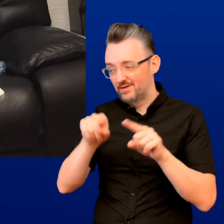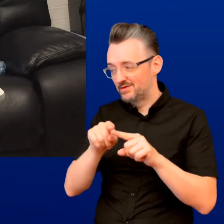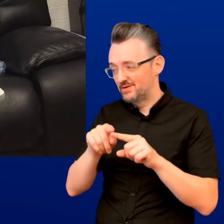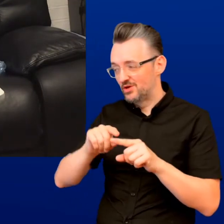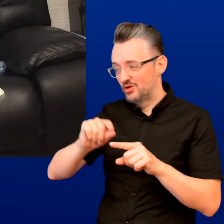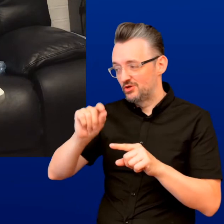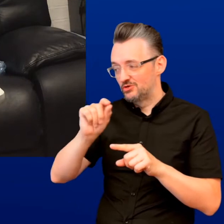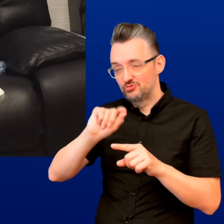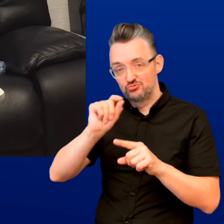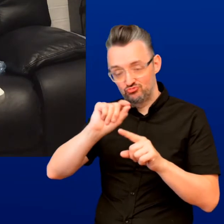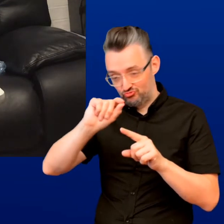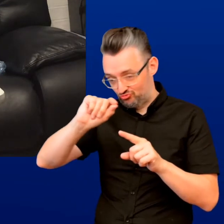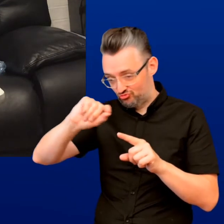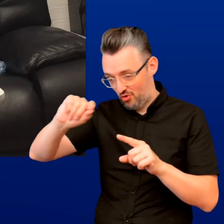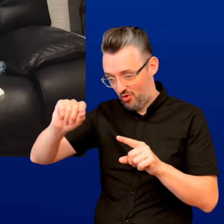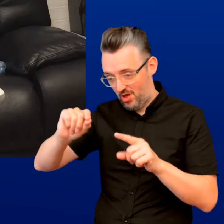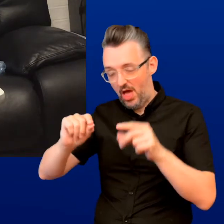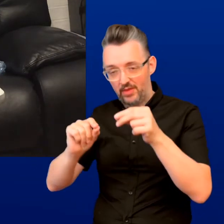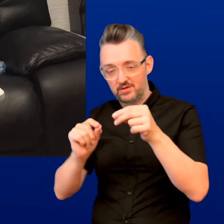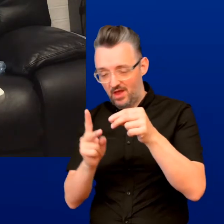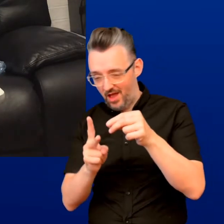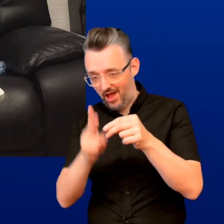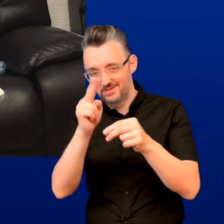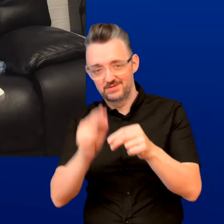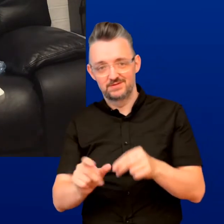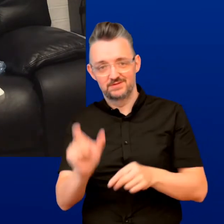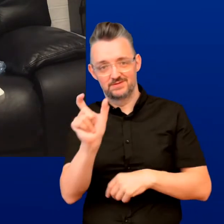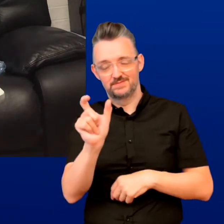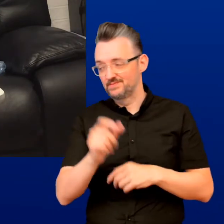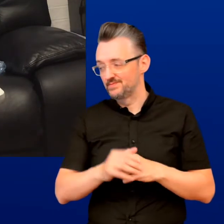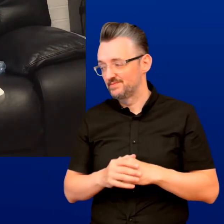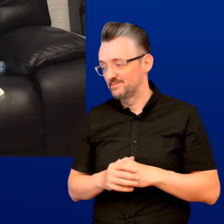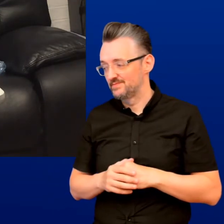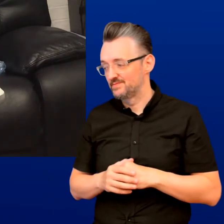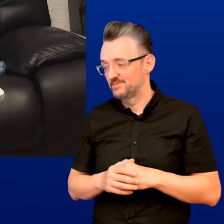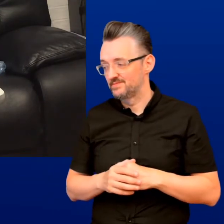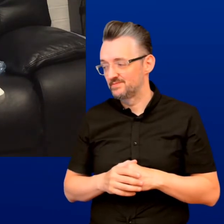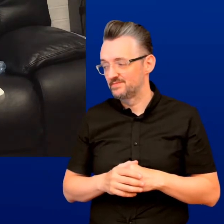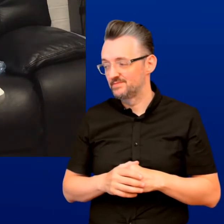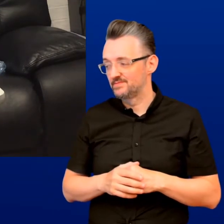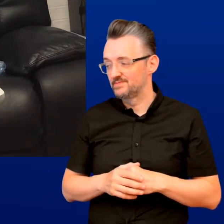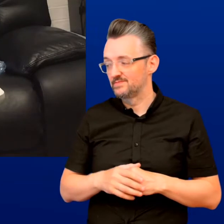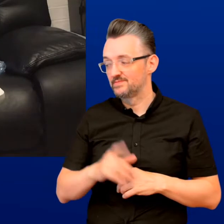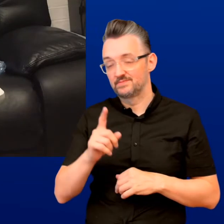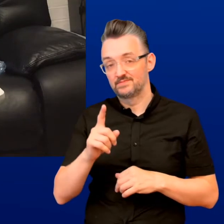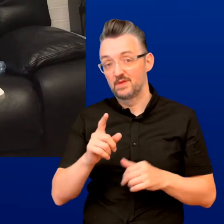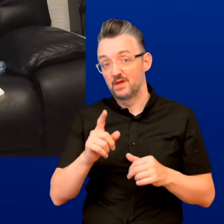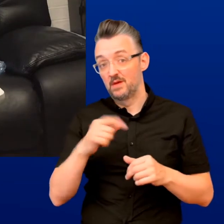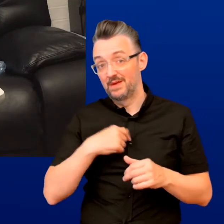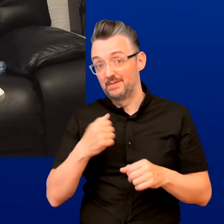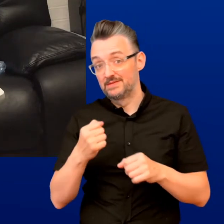Then I just cut it off. But, what I did was